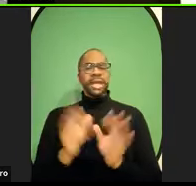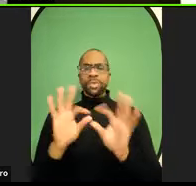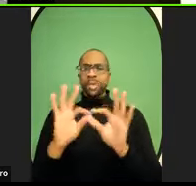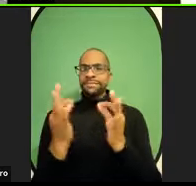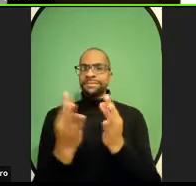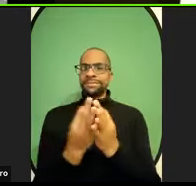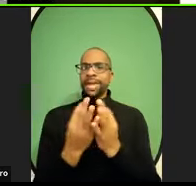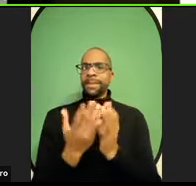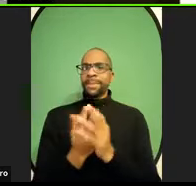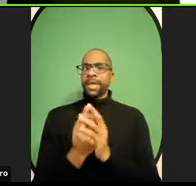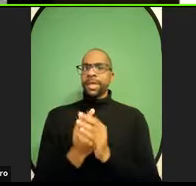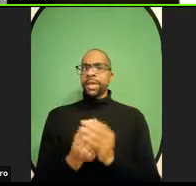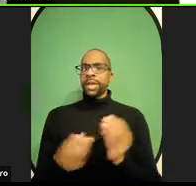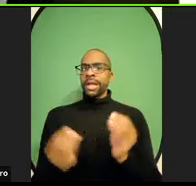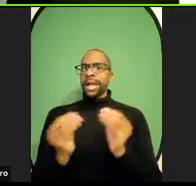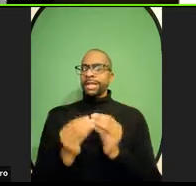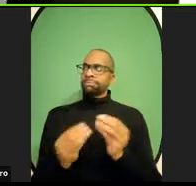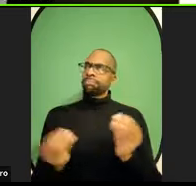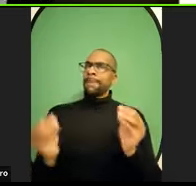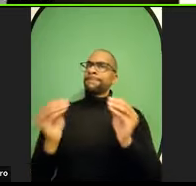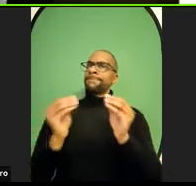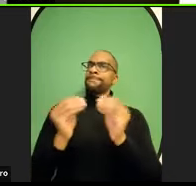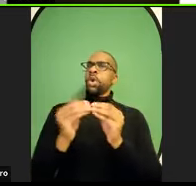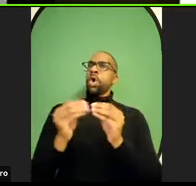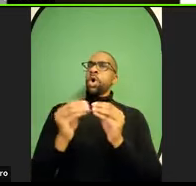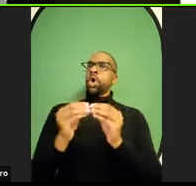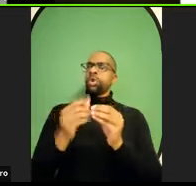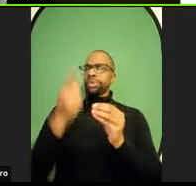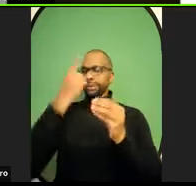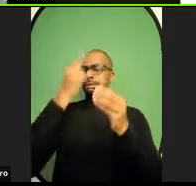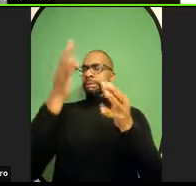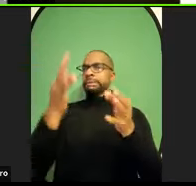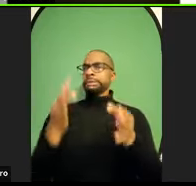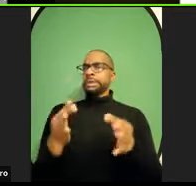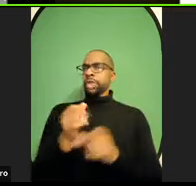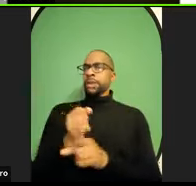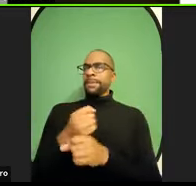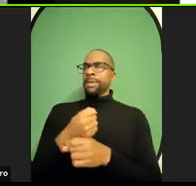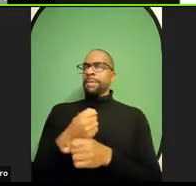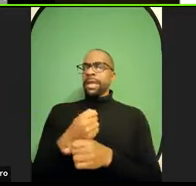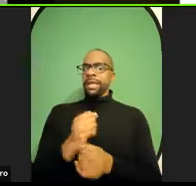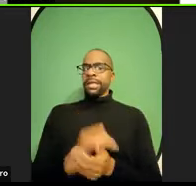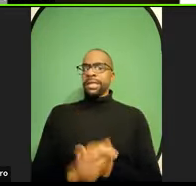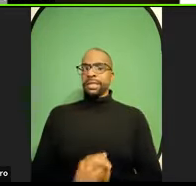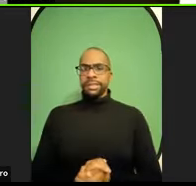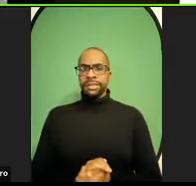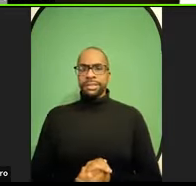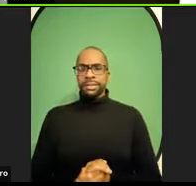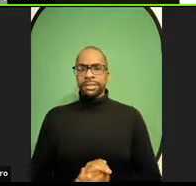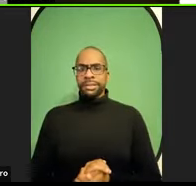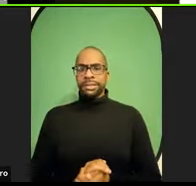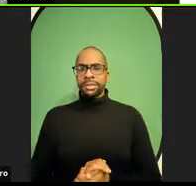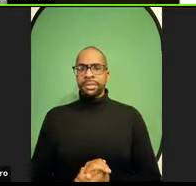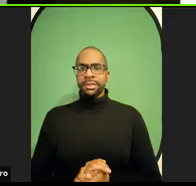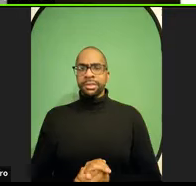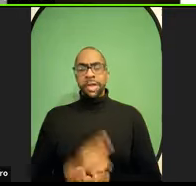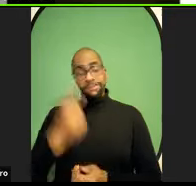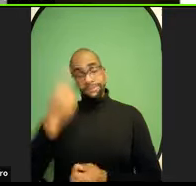extend you know, especially where extended family. y has greater in y has a greater impact in the decisions that are being made in are being made in.